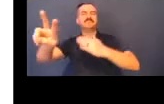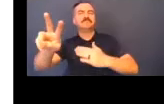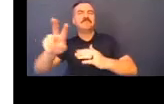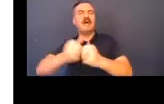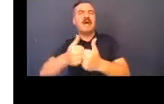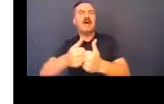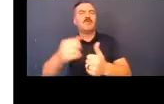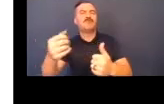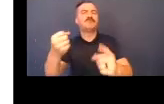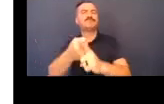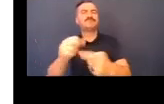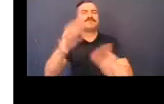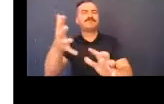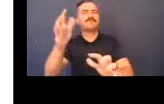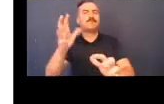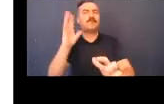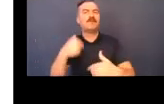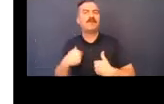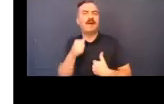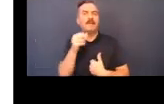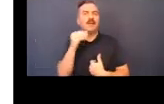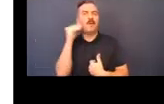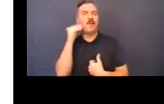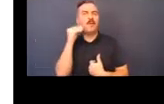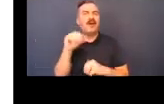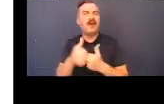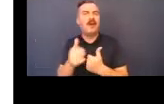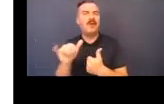to a world in which they are not at home will further disrupt the ways in which they are